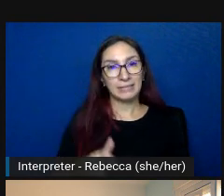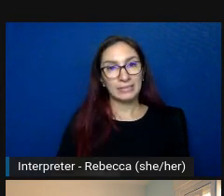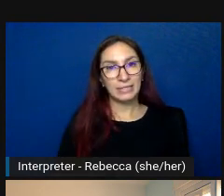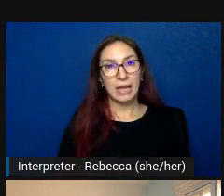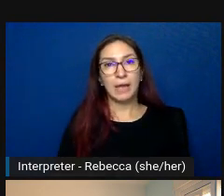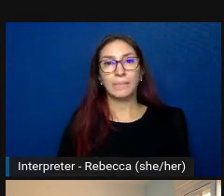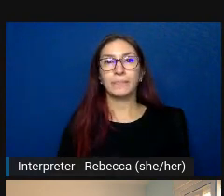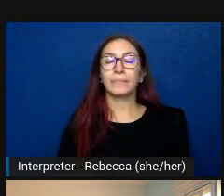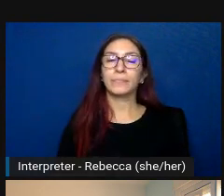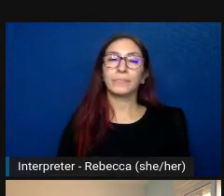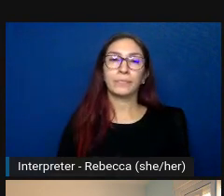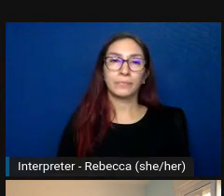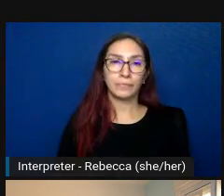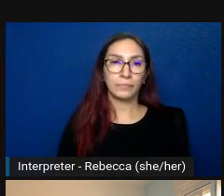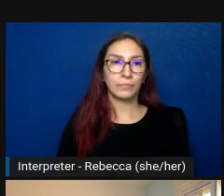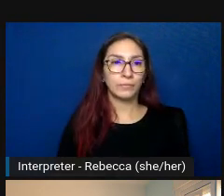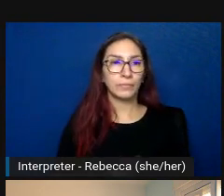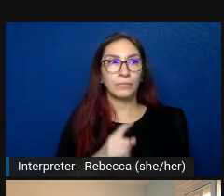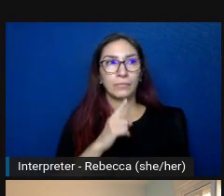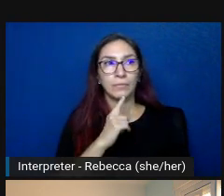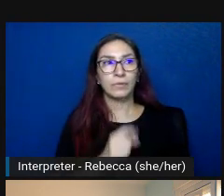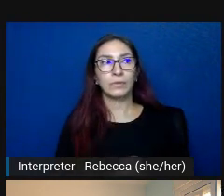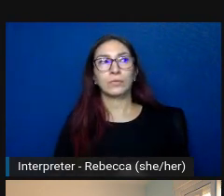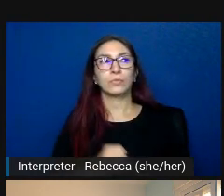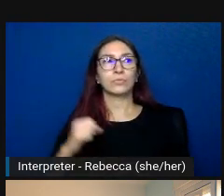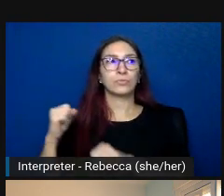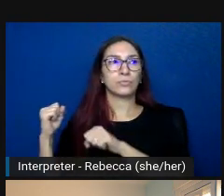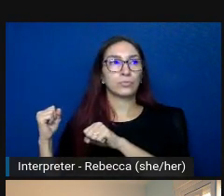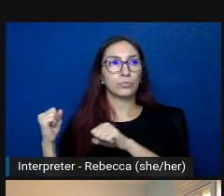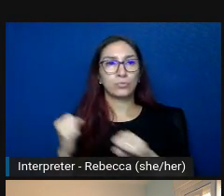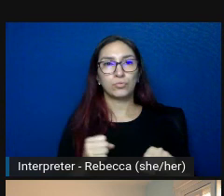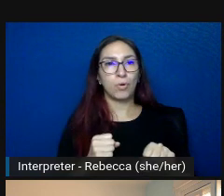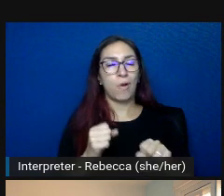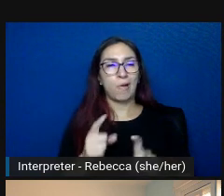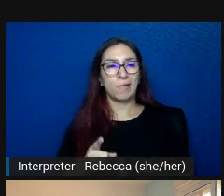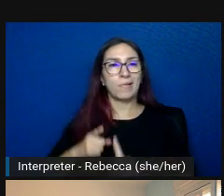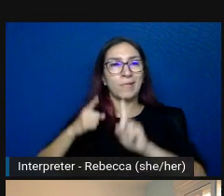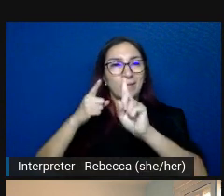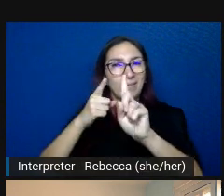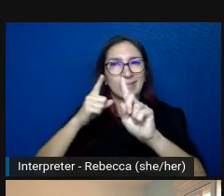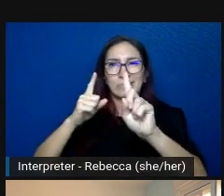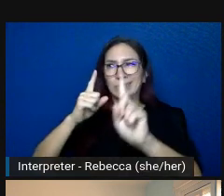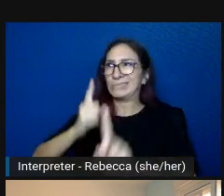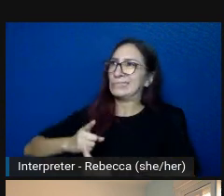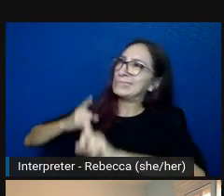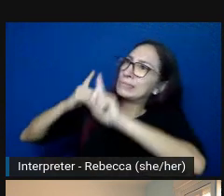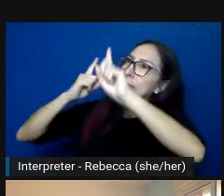a really strong internal efforts in Joomla to be compliant with ATAG 2.0.